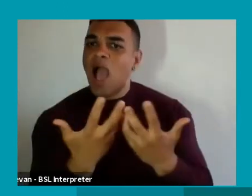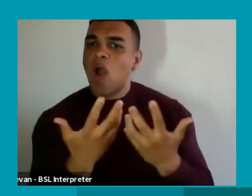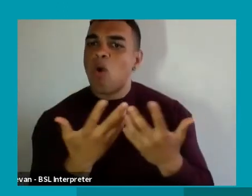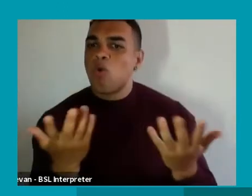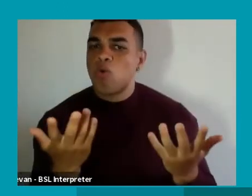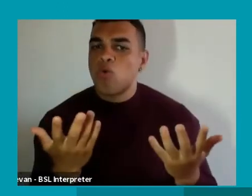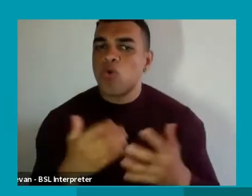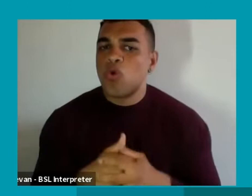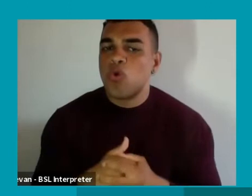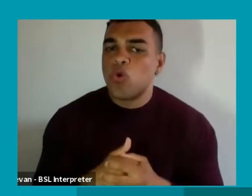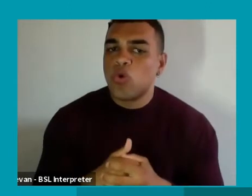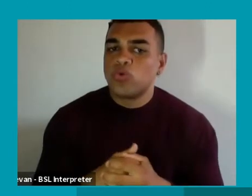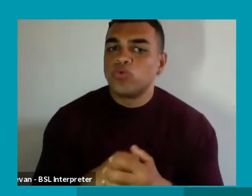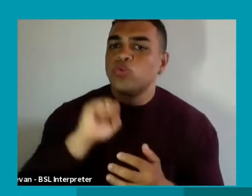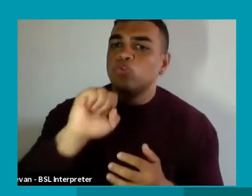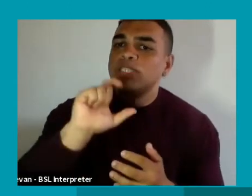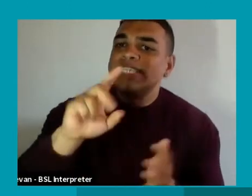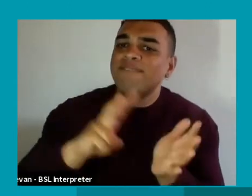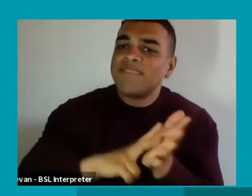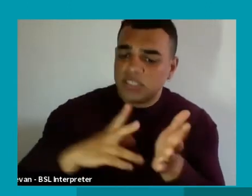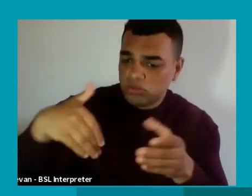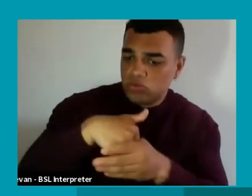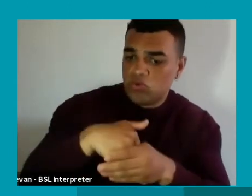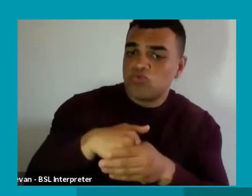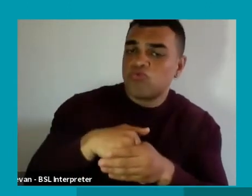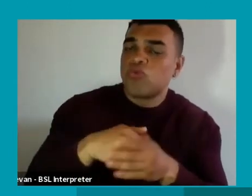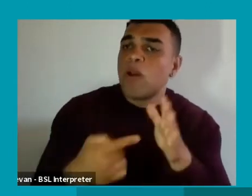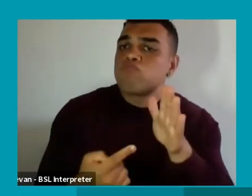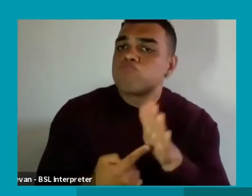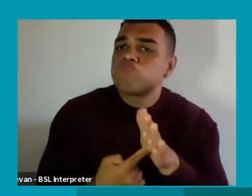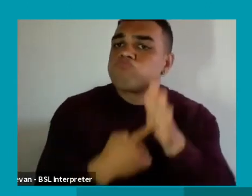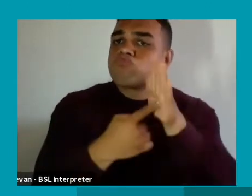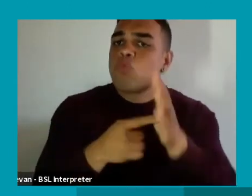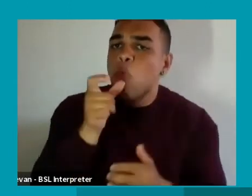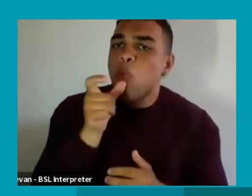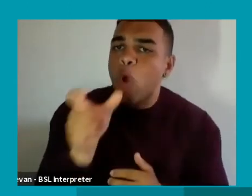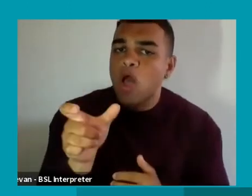Incorporate keywords. So what do I mean by keywords? So keywords are those significant words